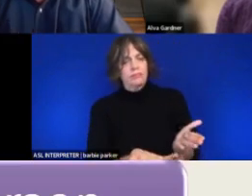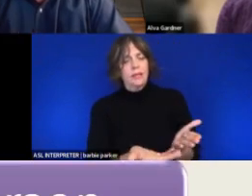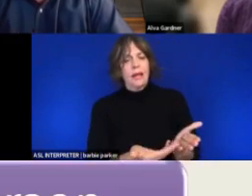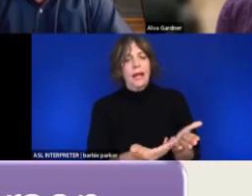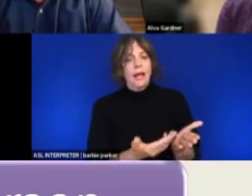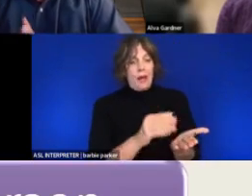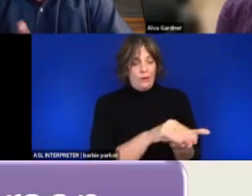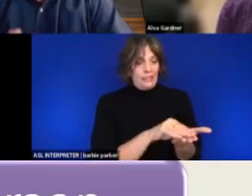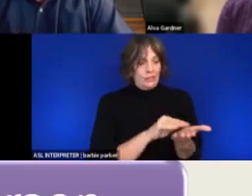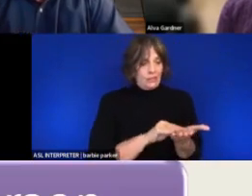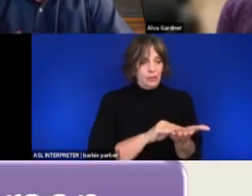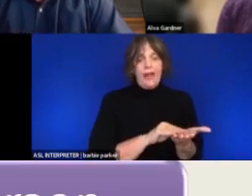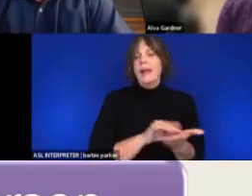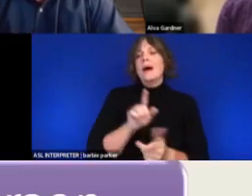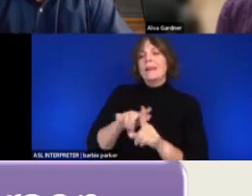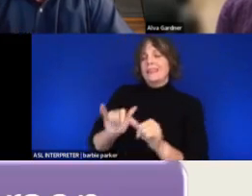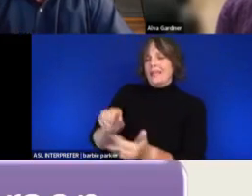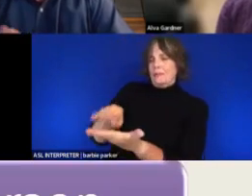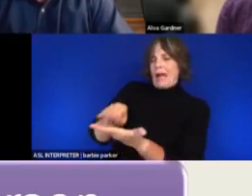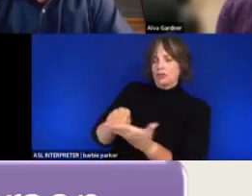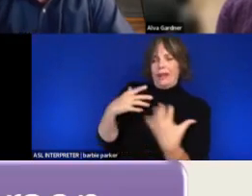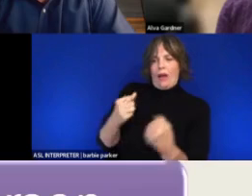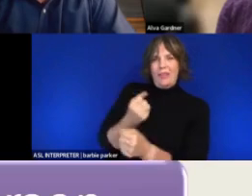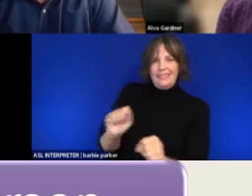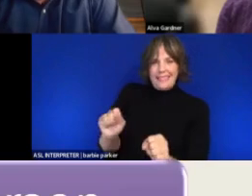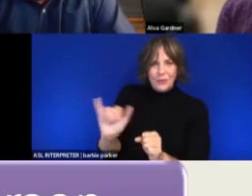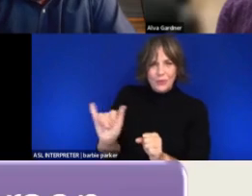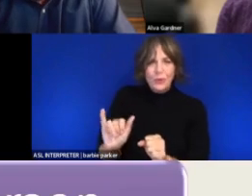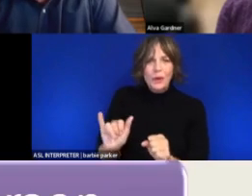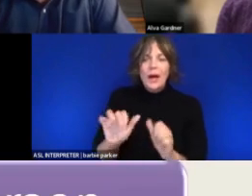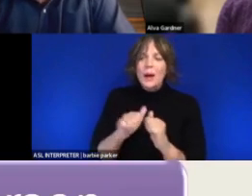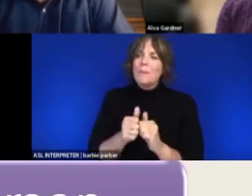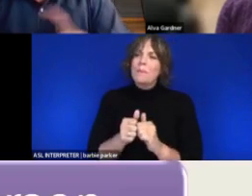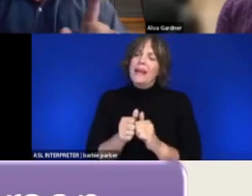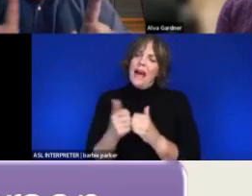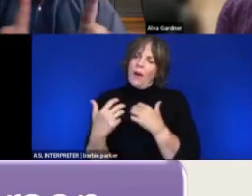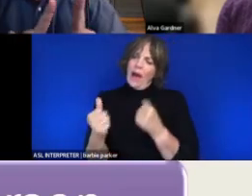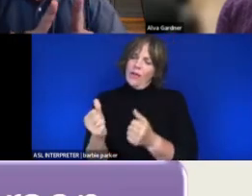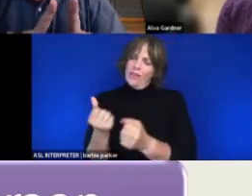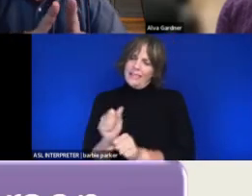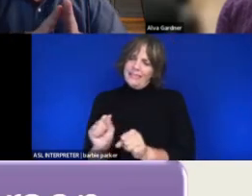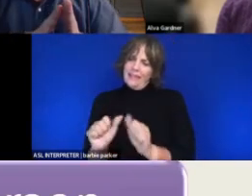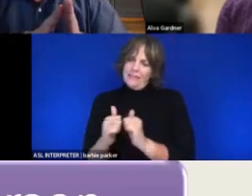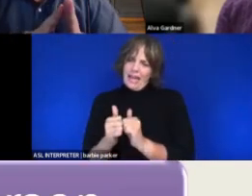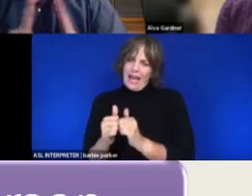safety. But now we really need to be thinking about, how do we relate that health and safety in context with happiness? So we